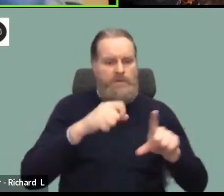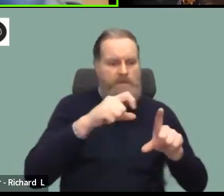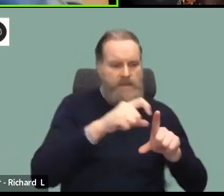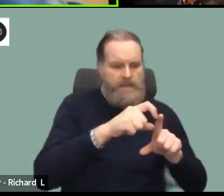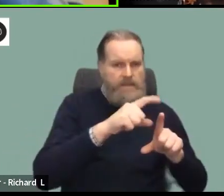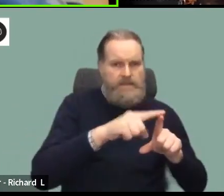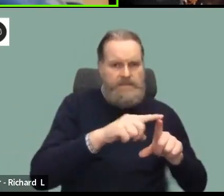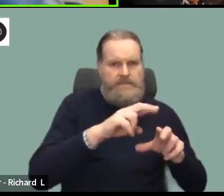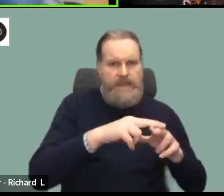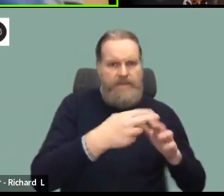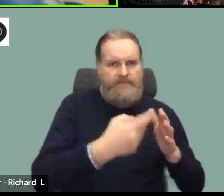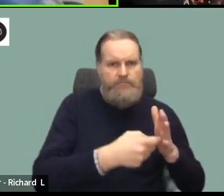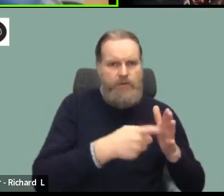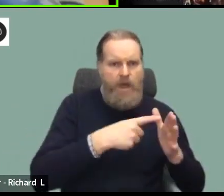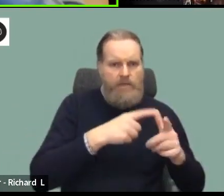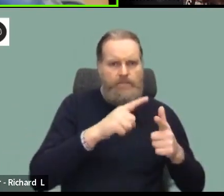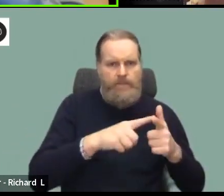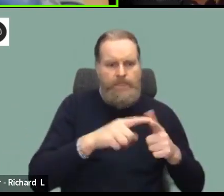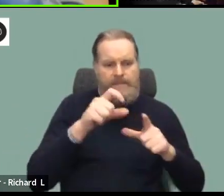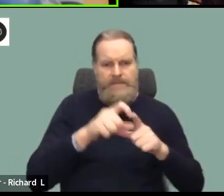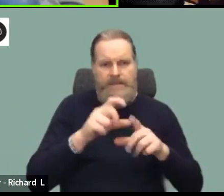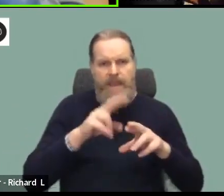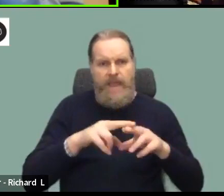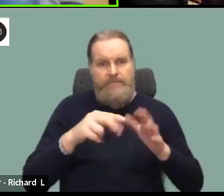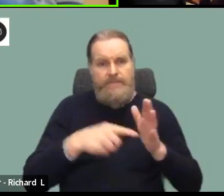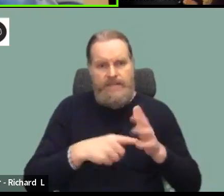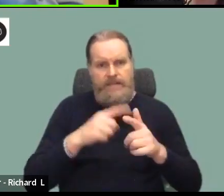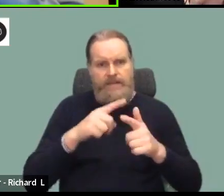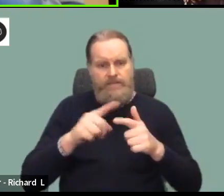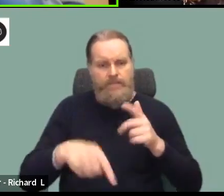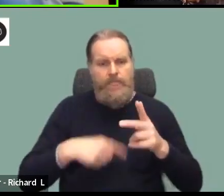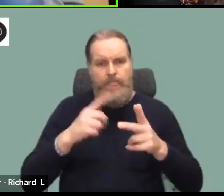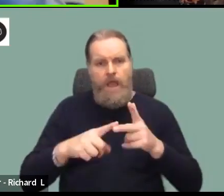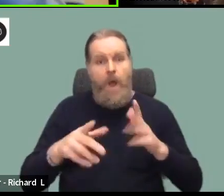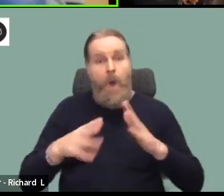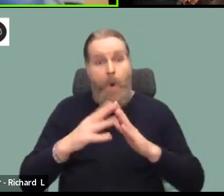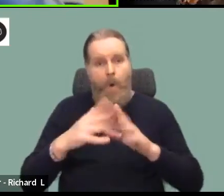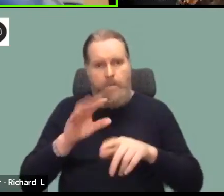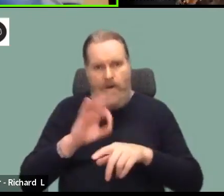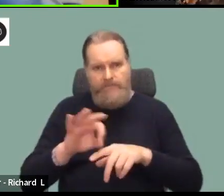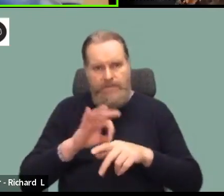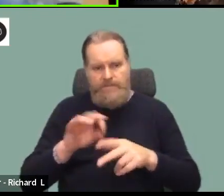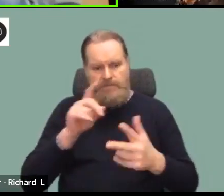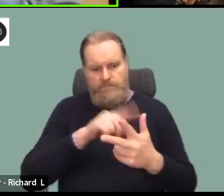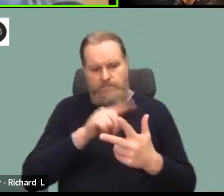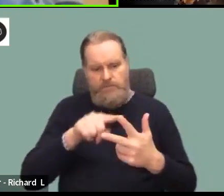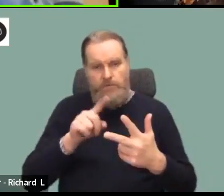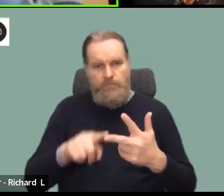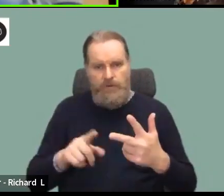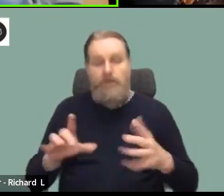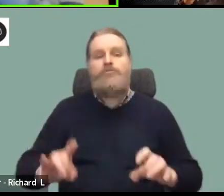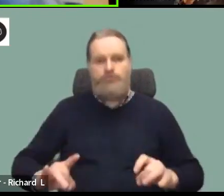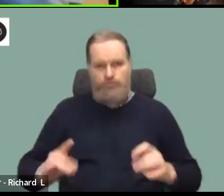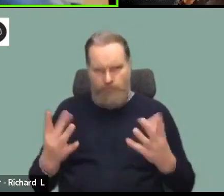our first wave of strikers endeavor and the dFT and the home office in the the next month the next month. Put in your submissions if you think you can also be part of that